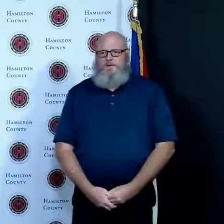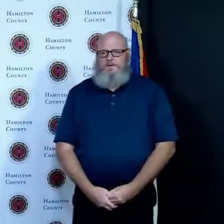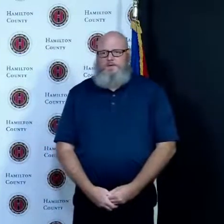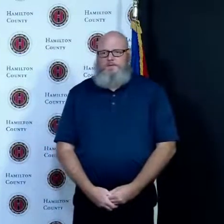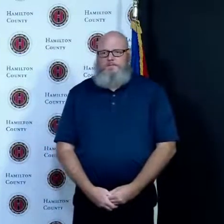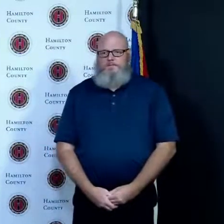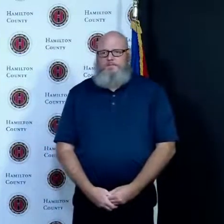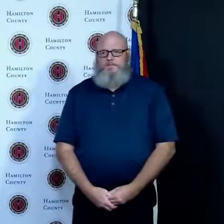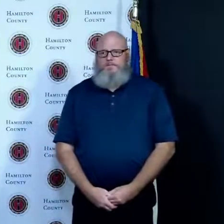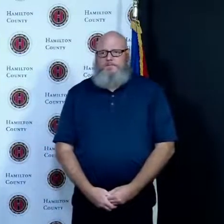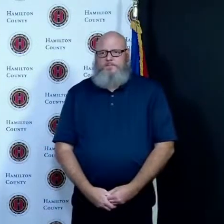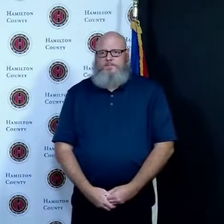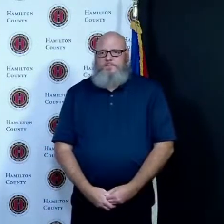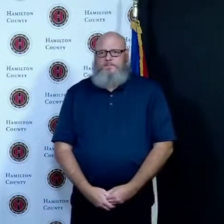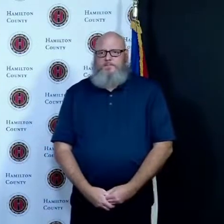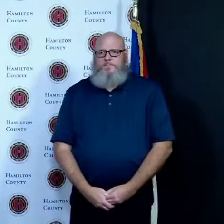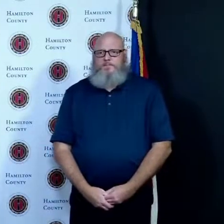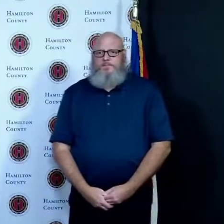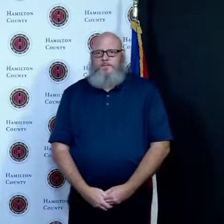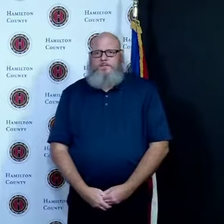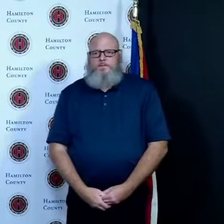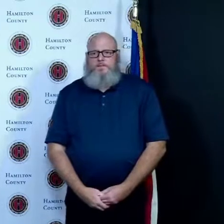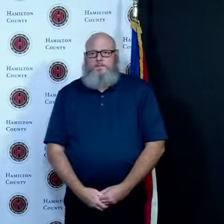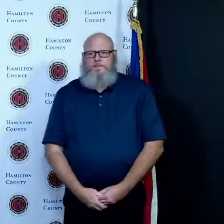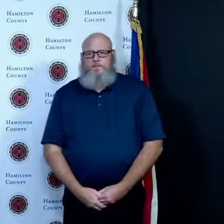I'm just I'm just sitting back letting Greg take all the questions